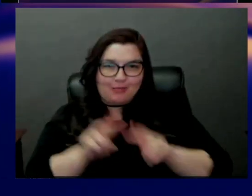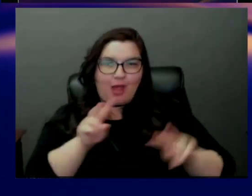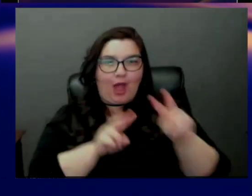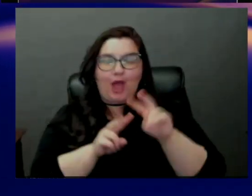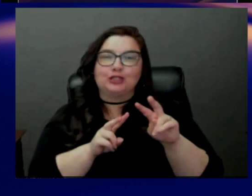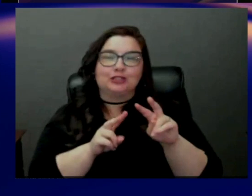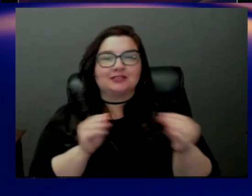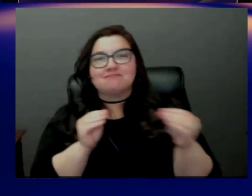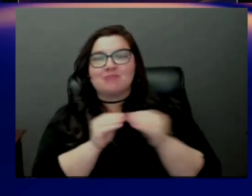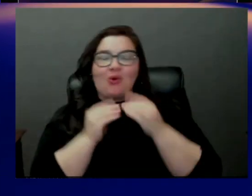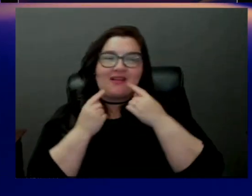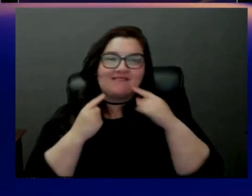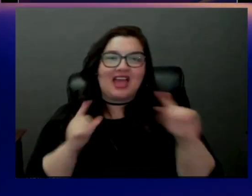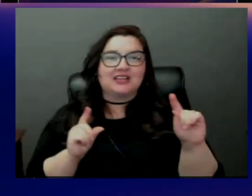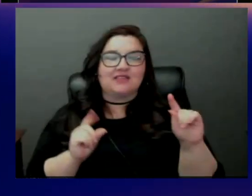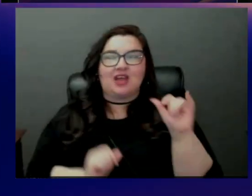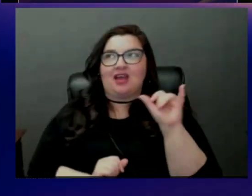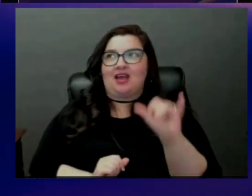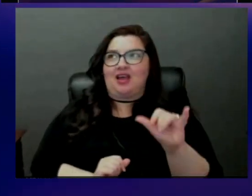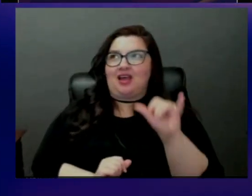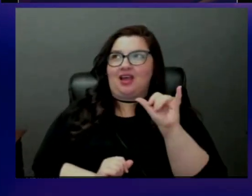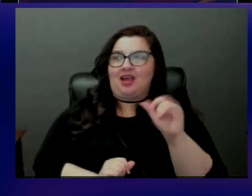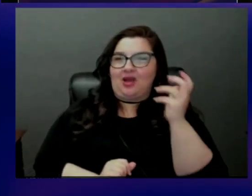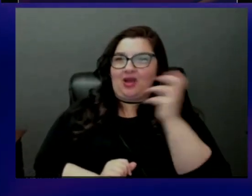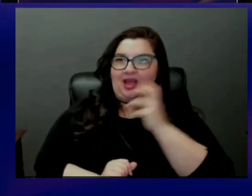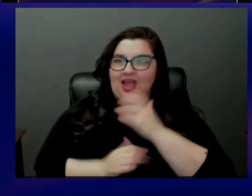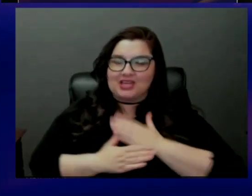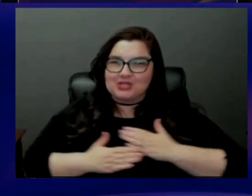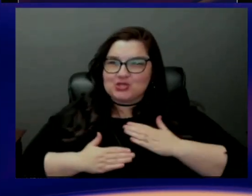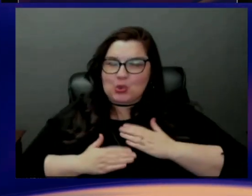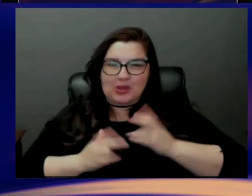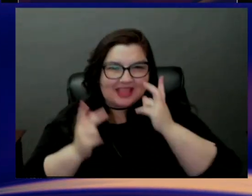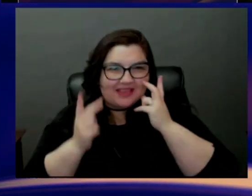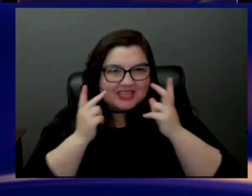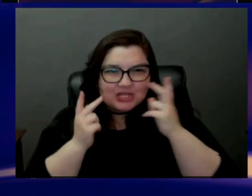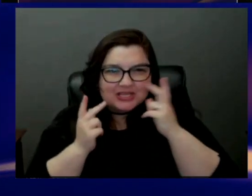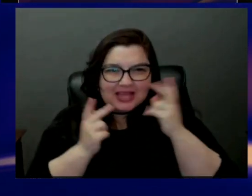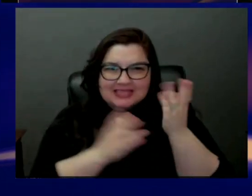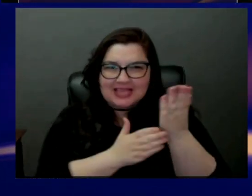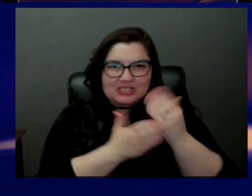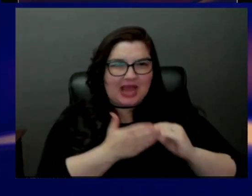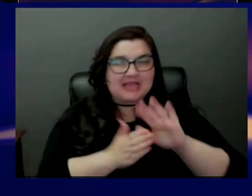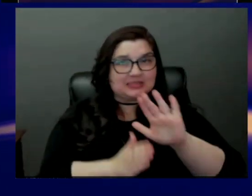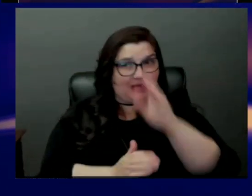Yeah, like I really enjoy the visualization. Aspect of it, because like I said I am a very visual person.